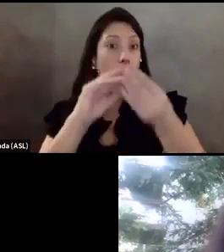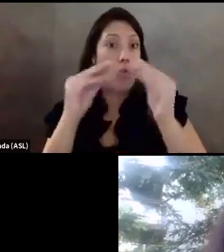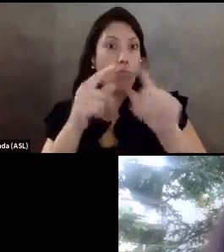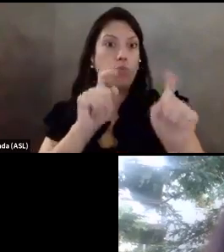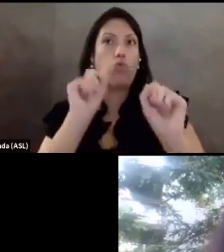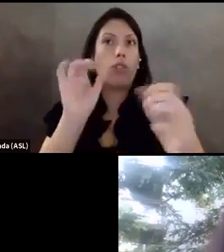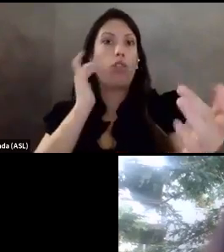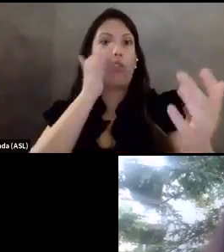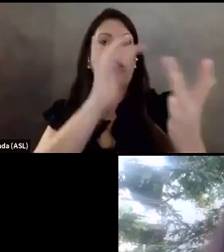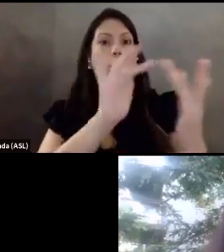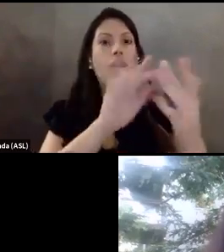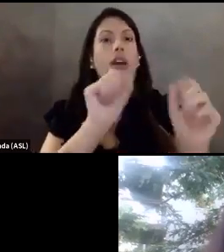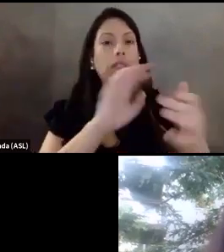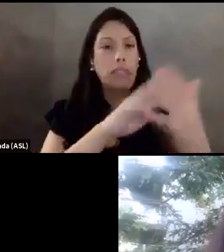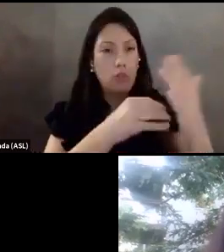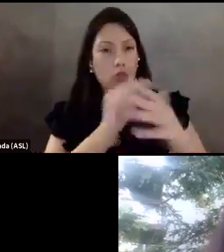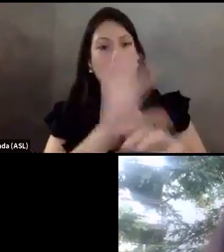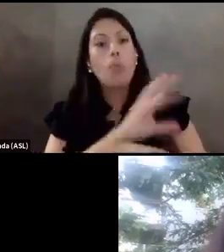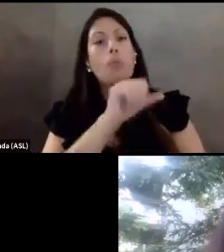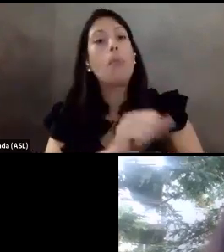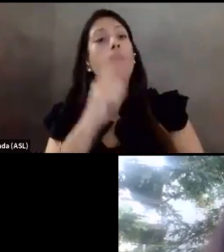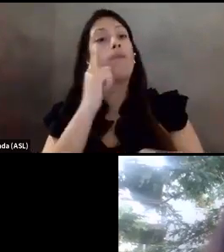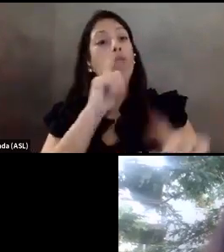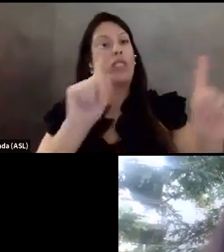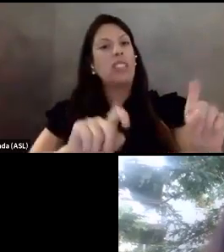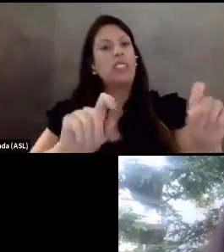get an appointment at a site that's near you.